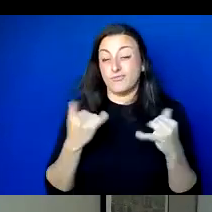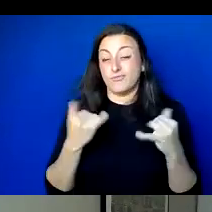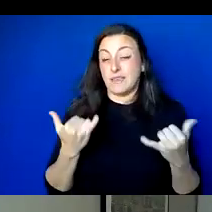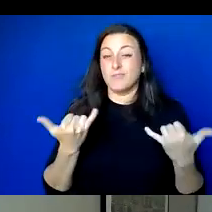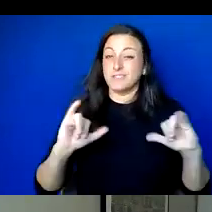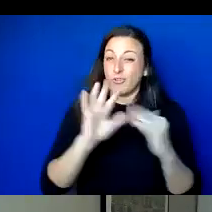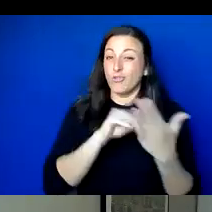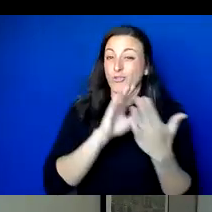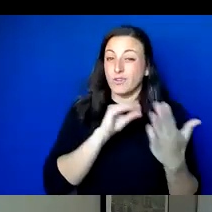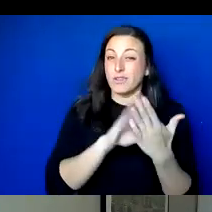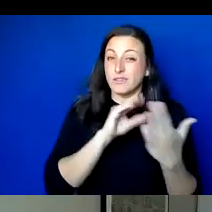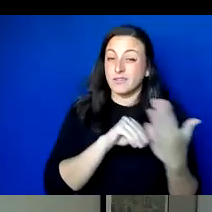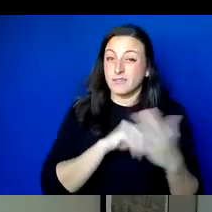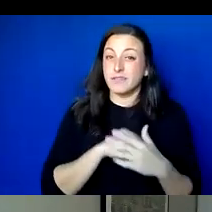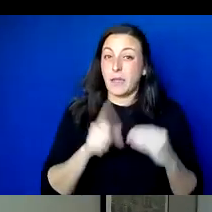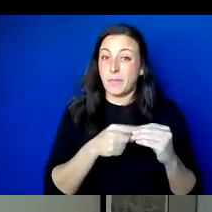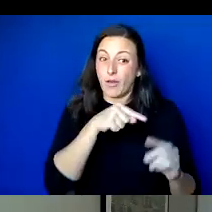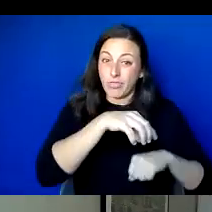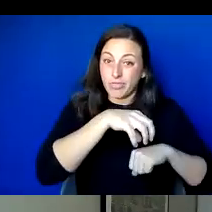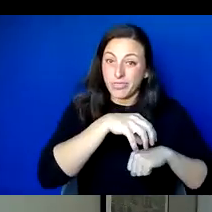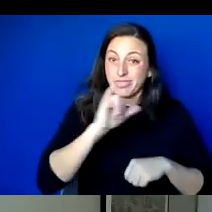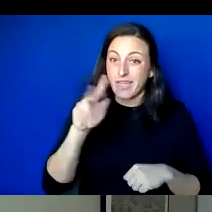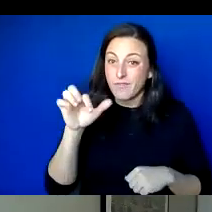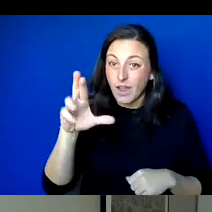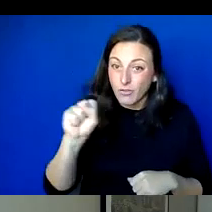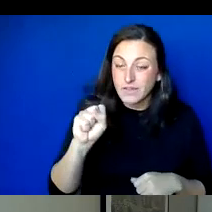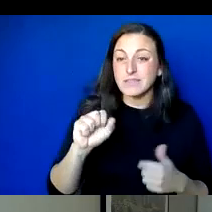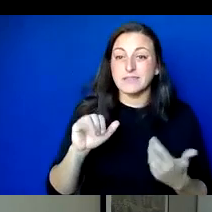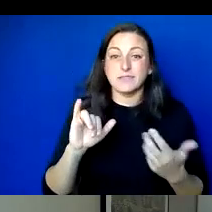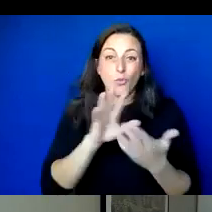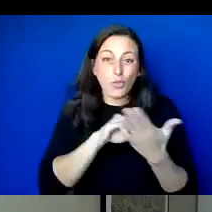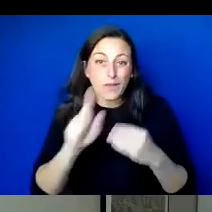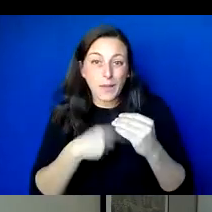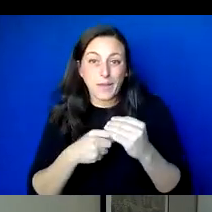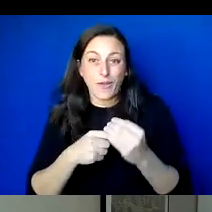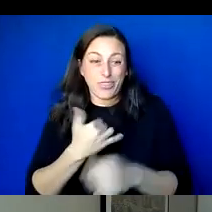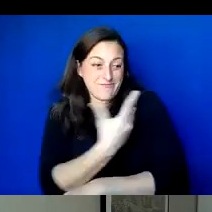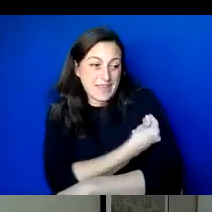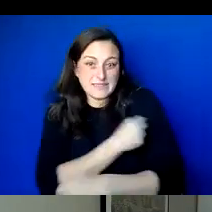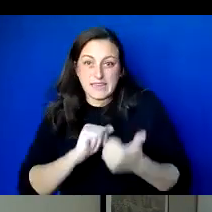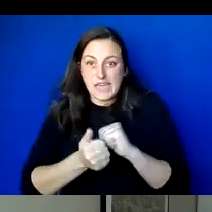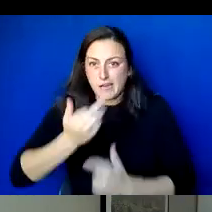particular virus and how the vaccine interacts with our immune systems, and we also know that